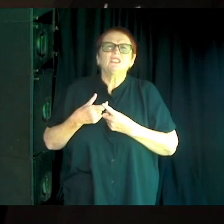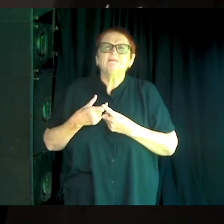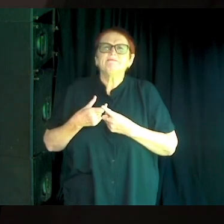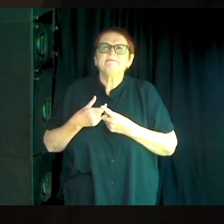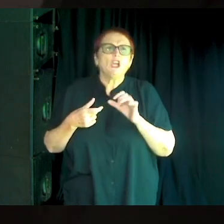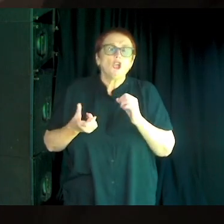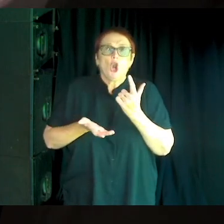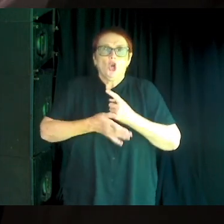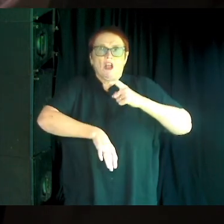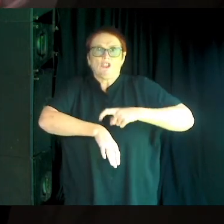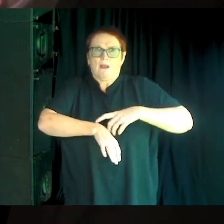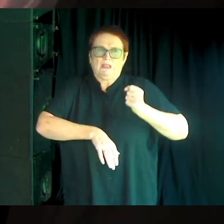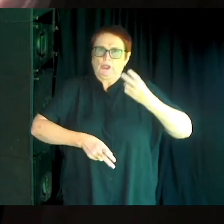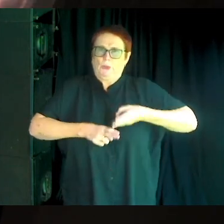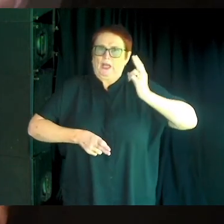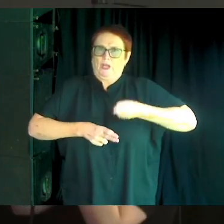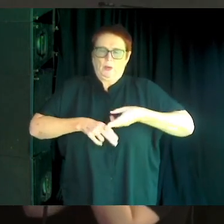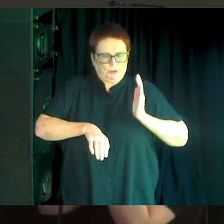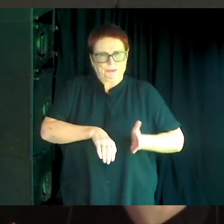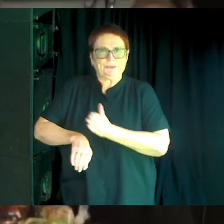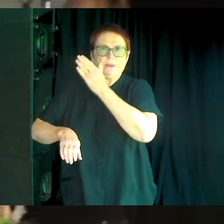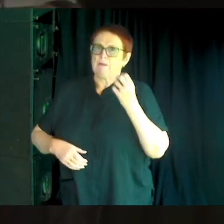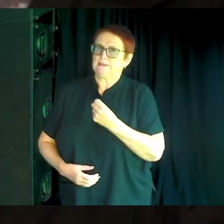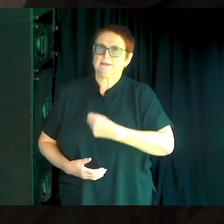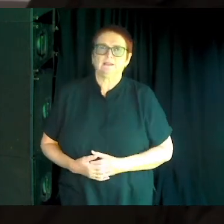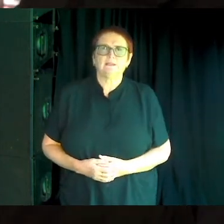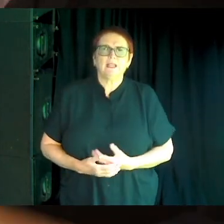a lot of time so you need to be really really quick so how do you protect your hand without